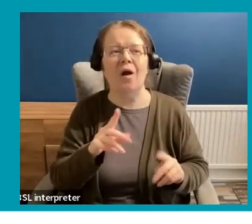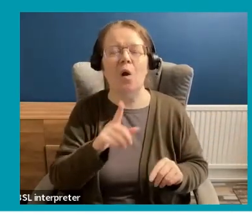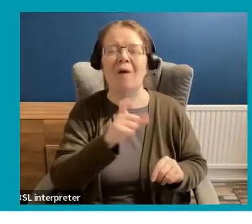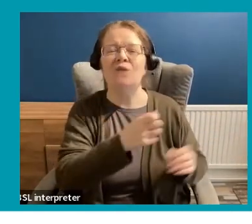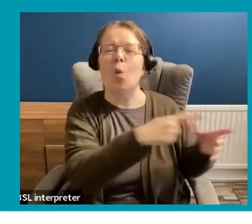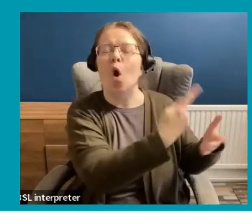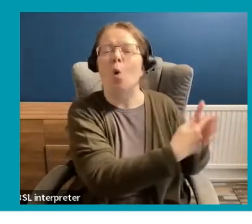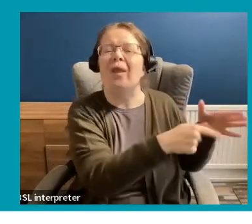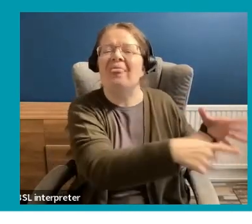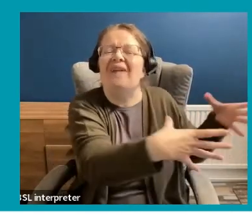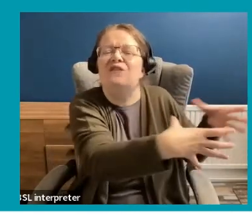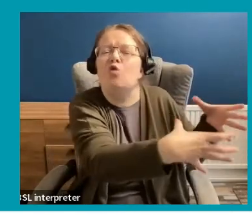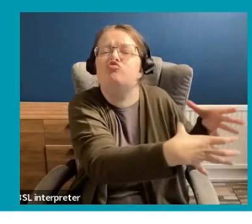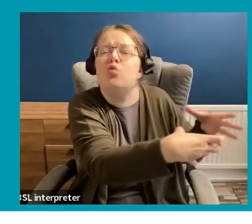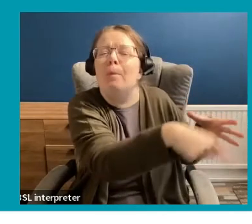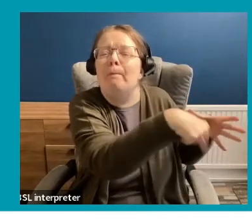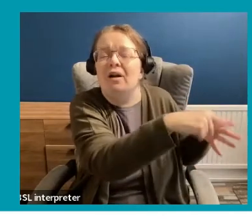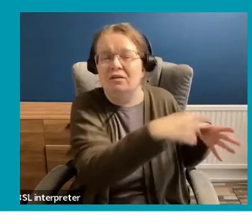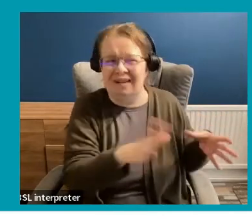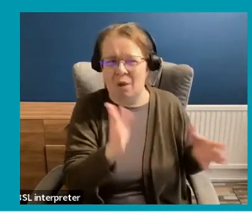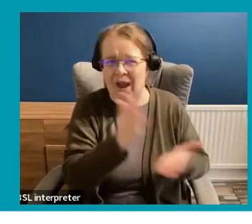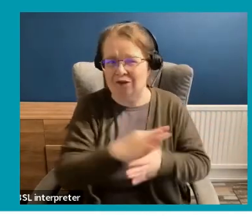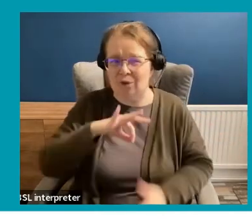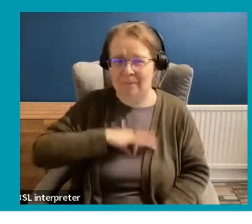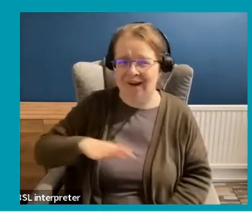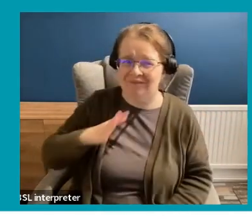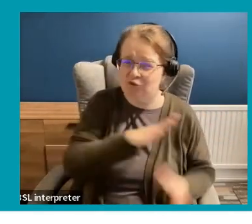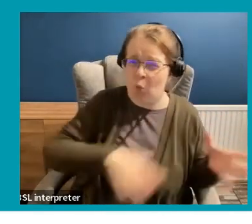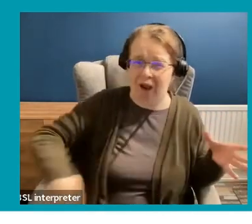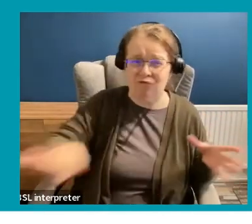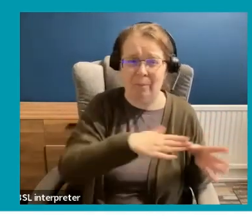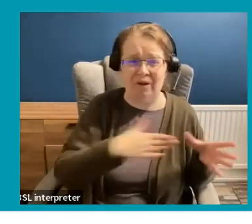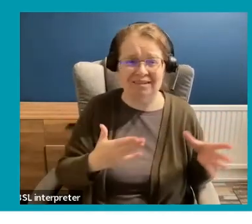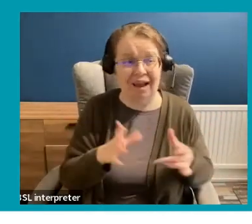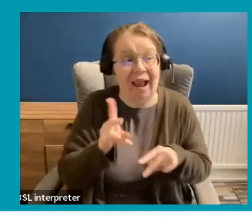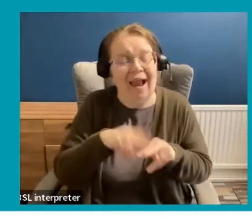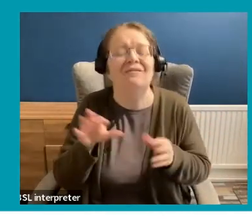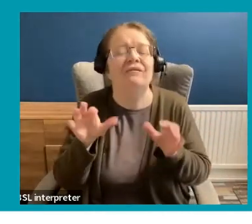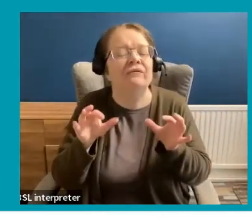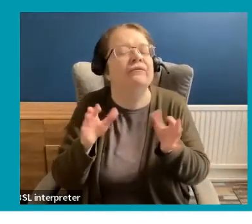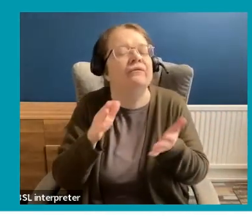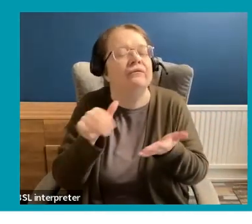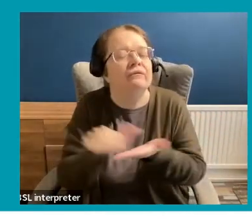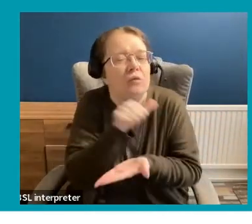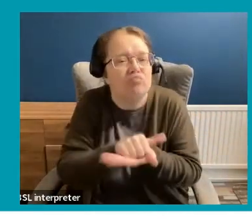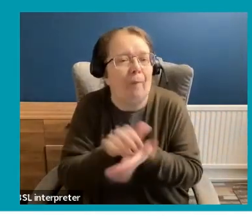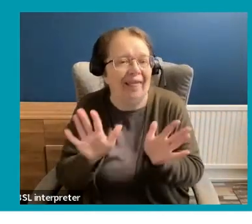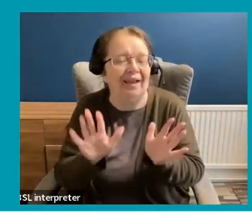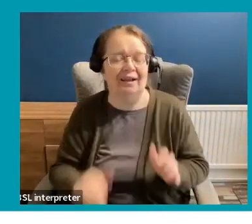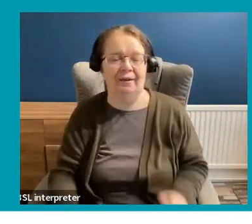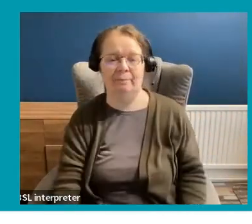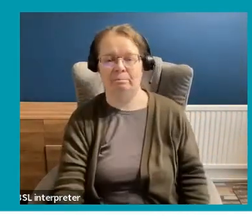people but actually it benefits everybody if it's done properly. Loads of people have been